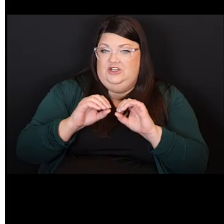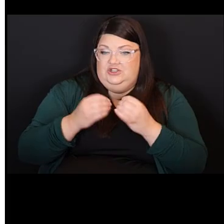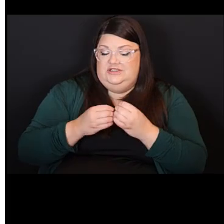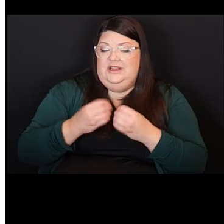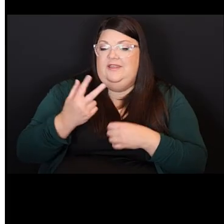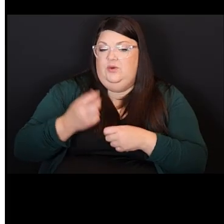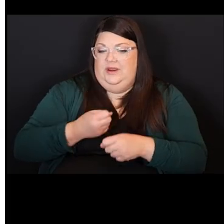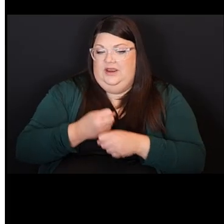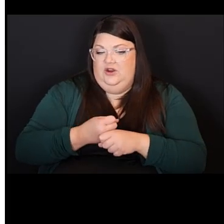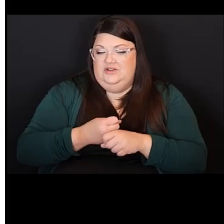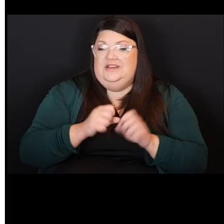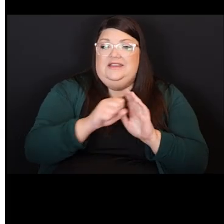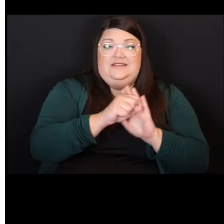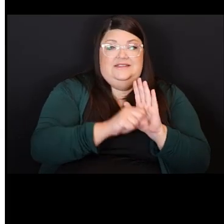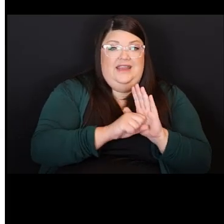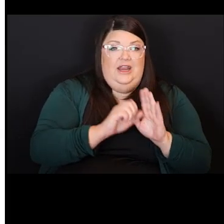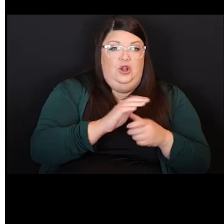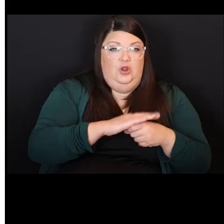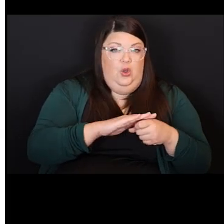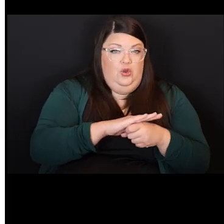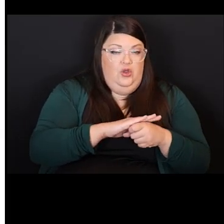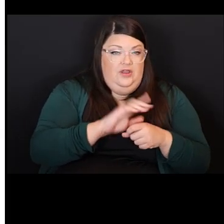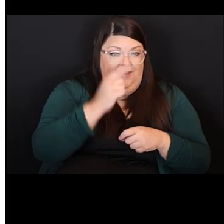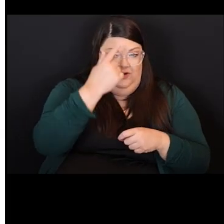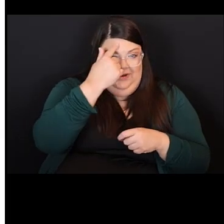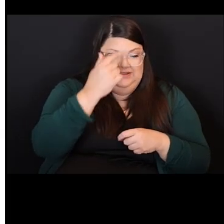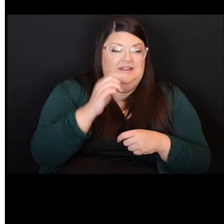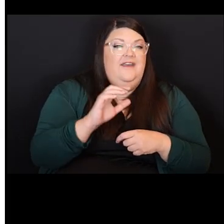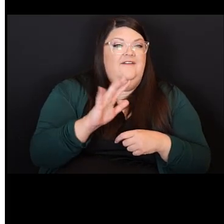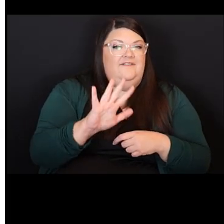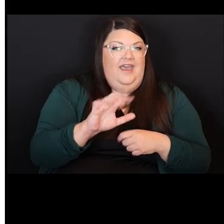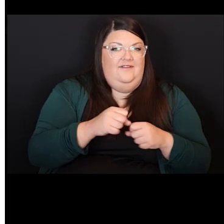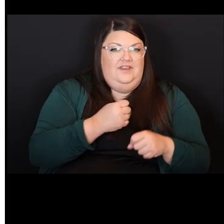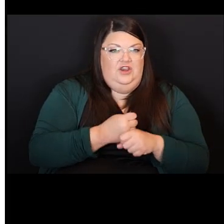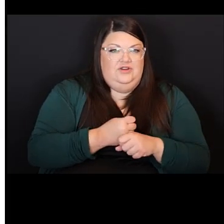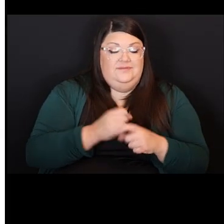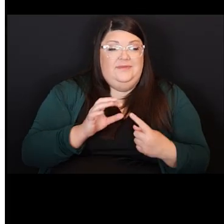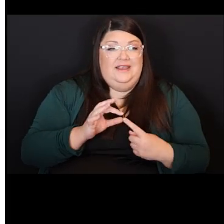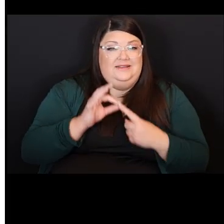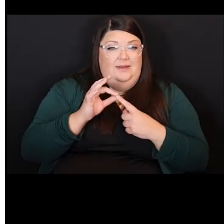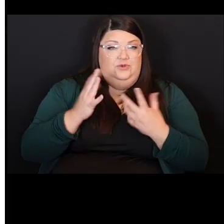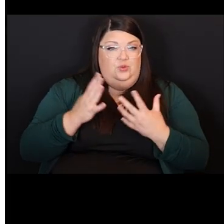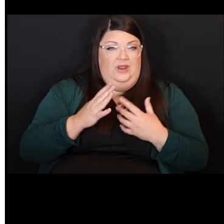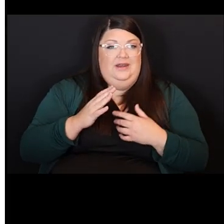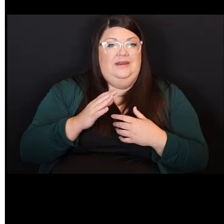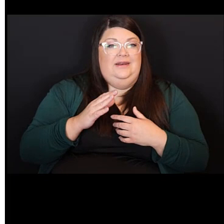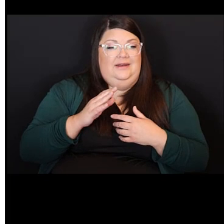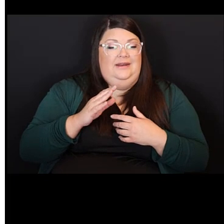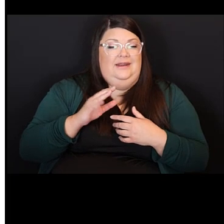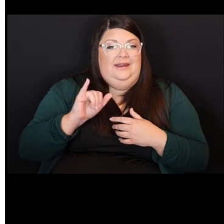and States and Local Governments, five years. Exceptions include: Indian Tribal Governments